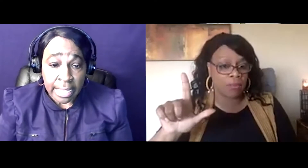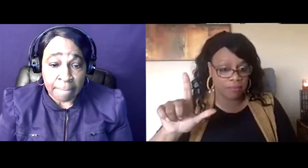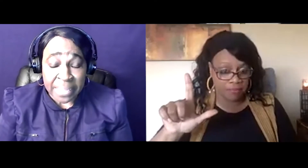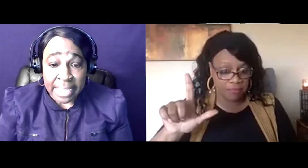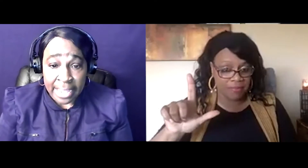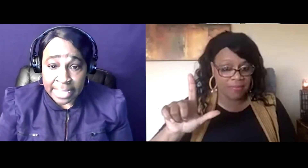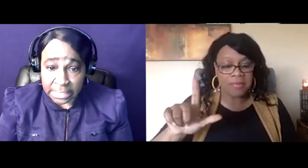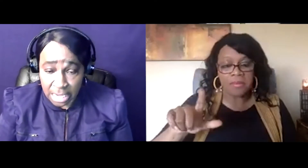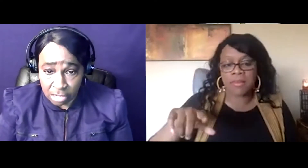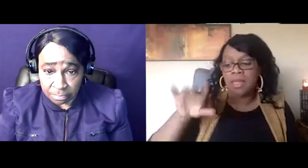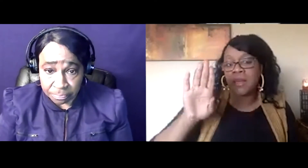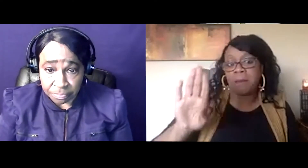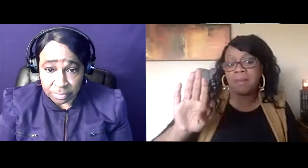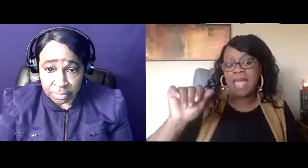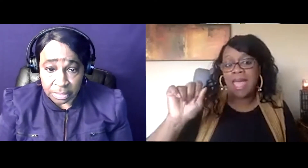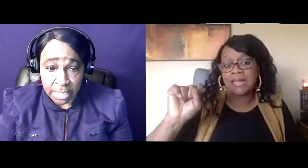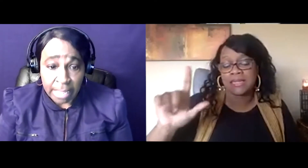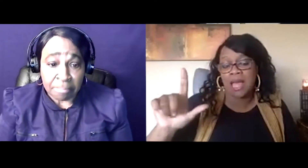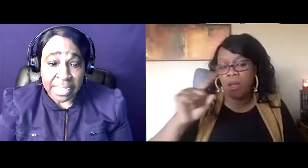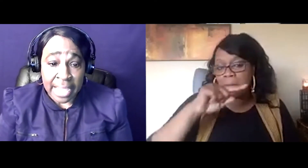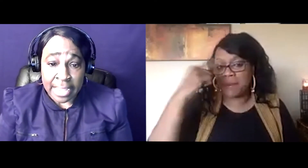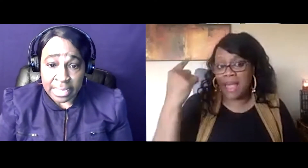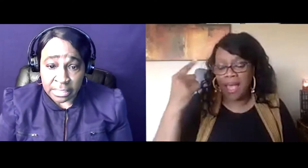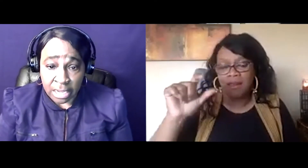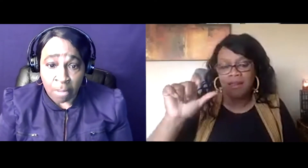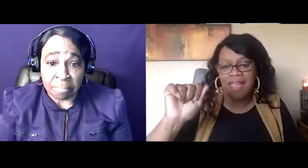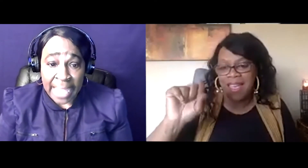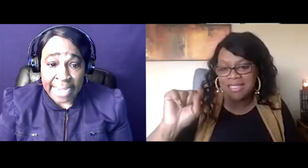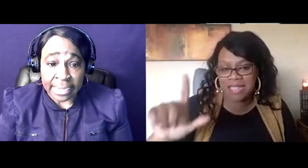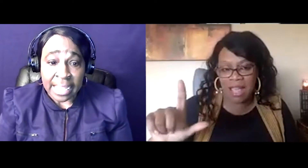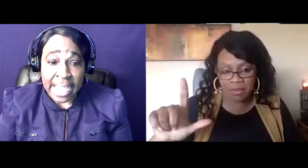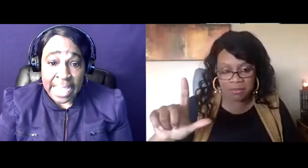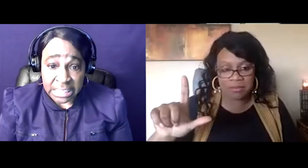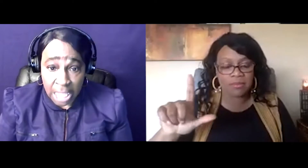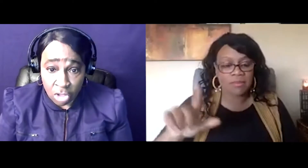and BASL. BASL--Black ASL